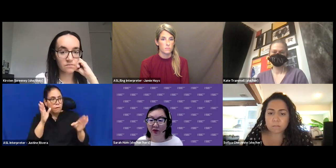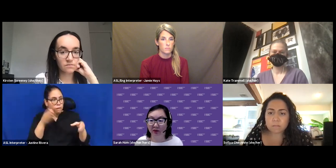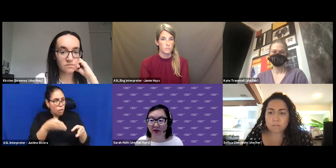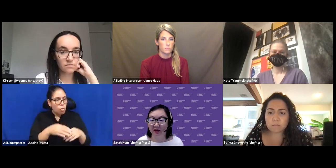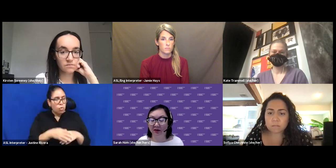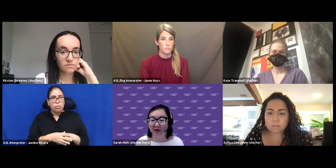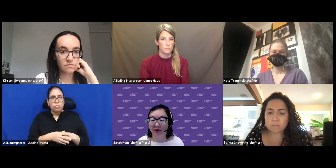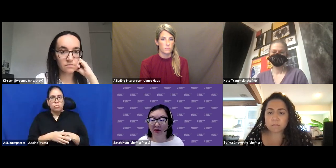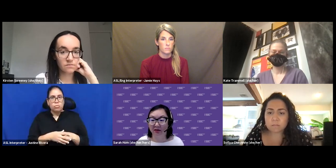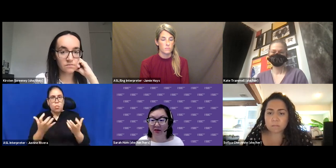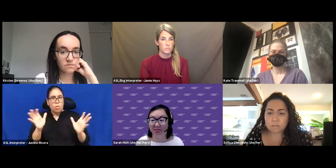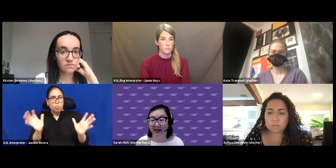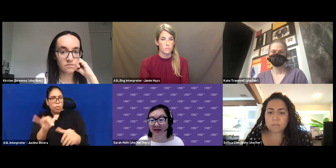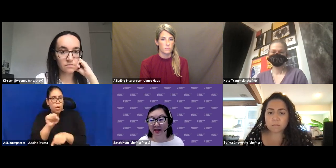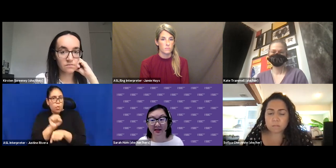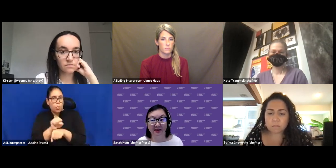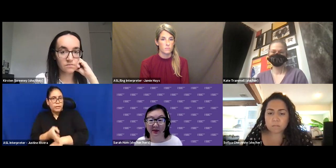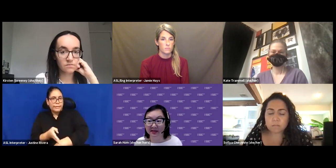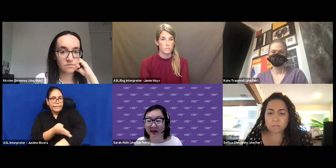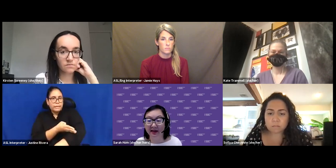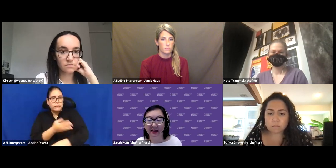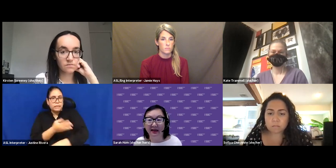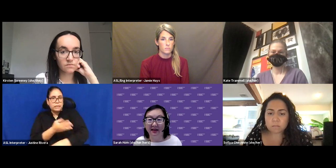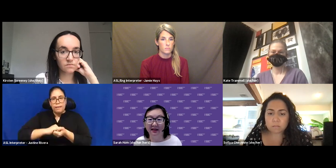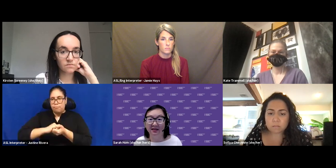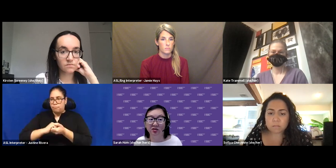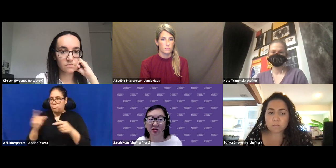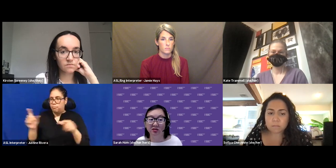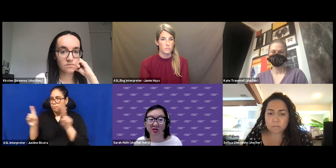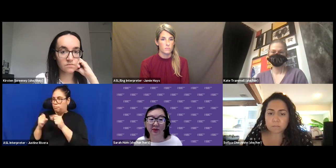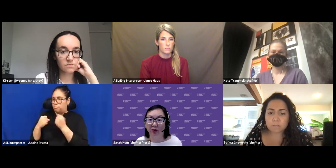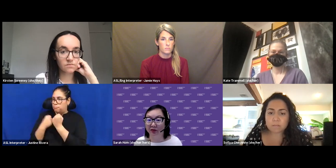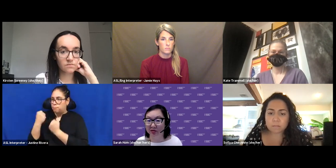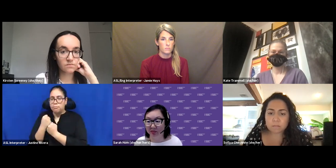forward, hand in hand, side by side, is so powerful and so